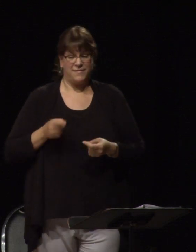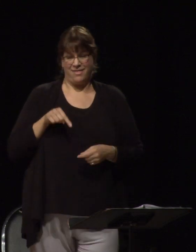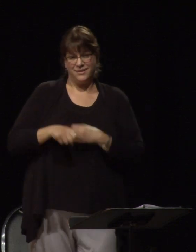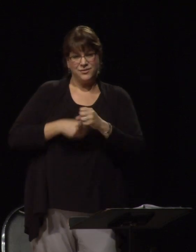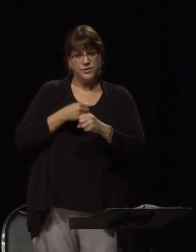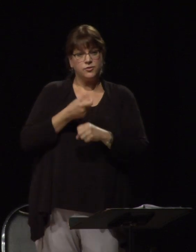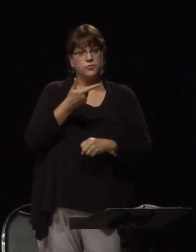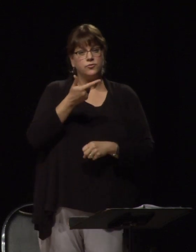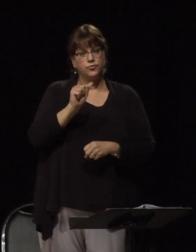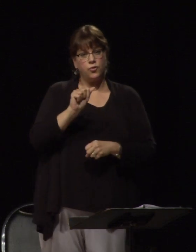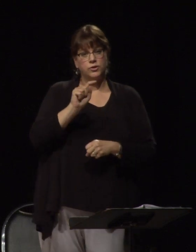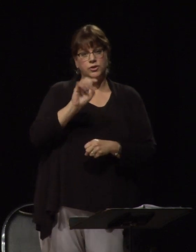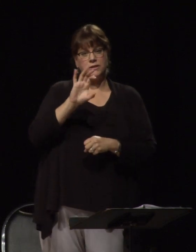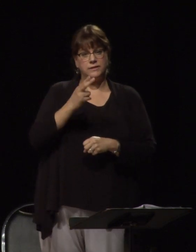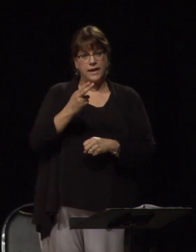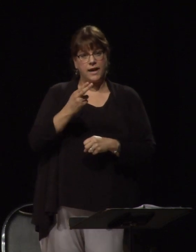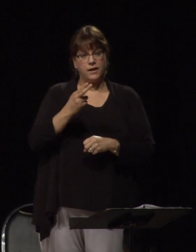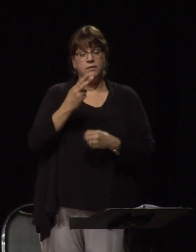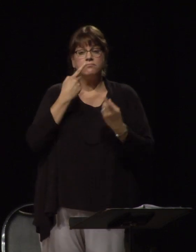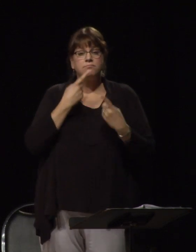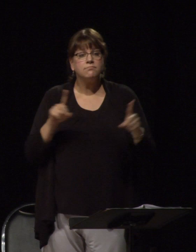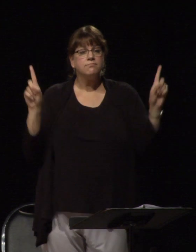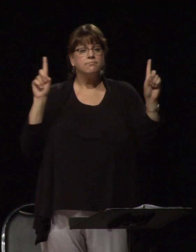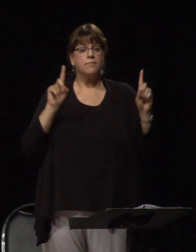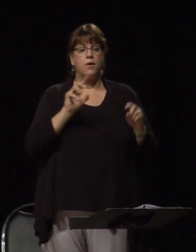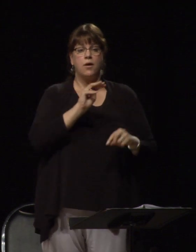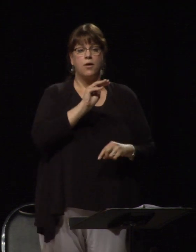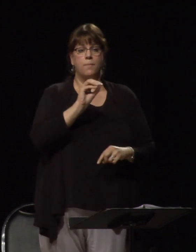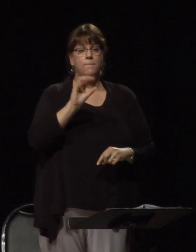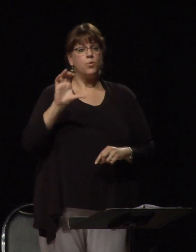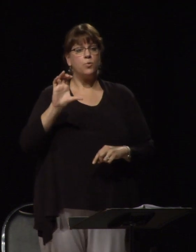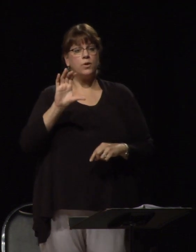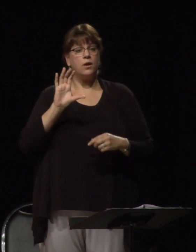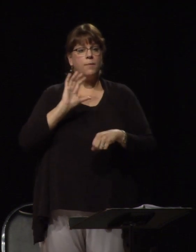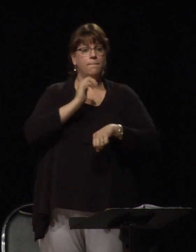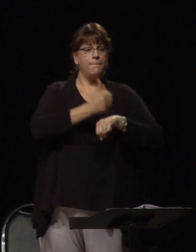MOOC-BASED ONLINE COMPUTER SCIENCE MASTER'S DEGREE FOR A